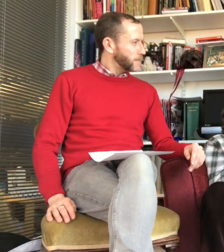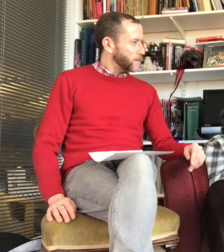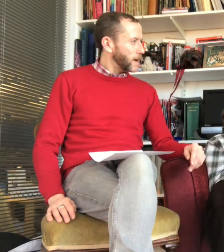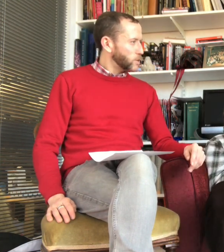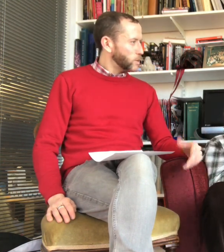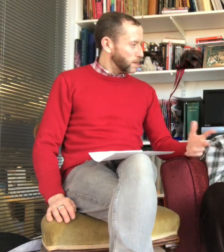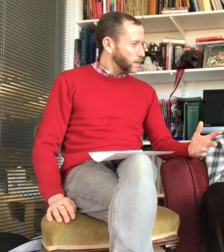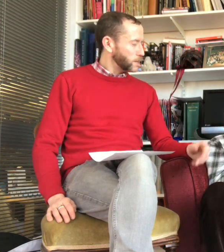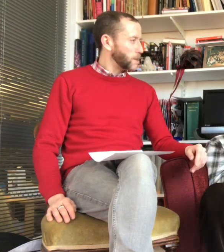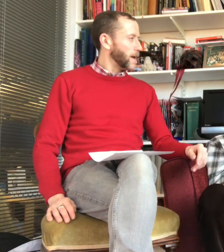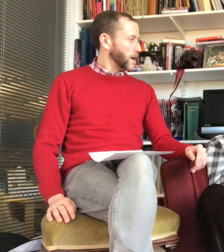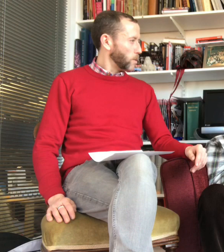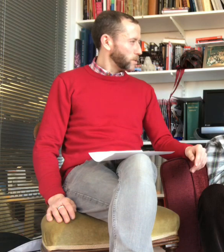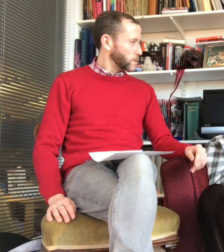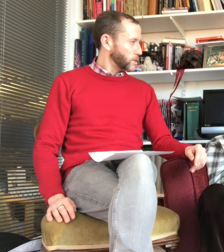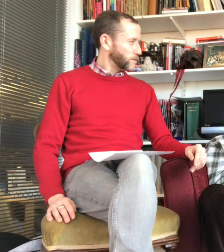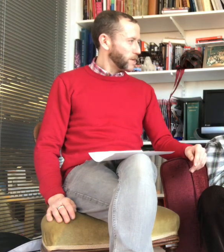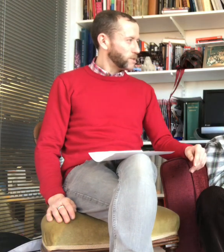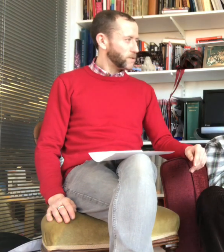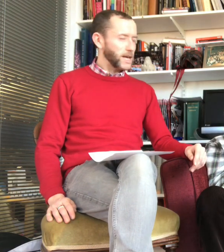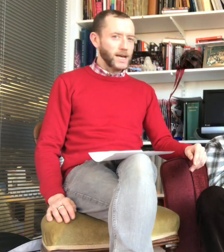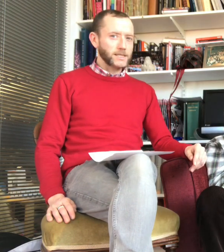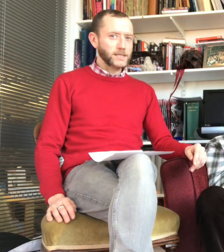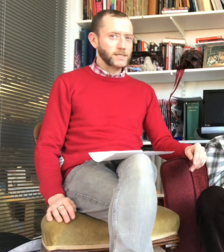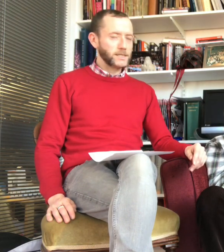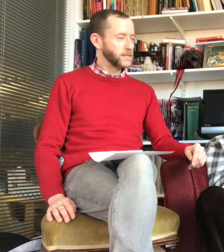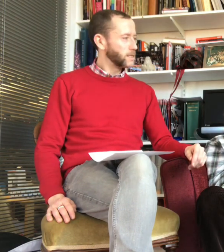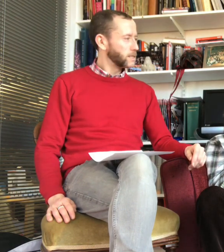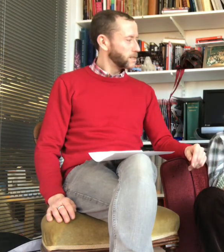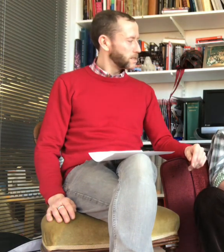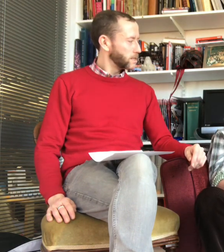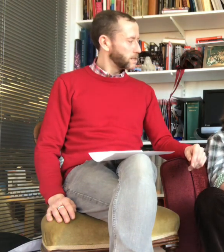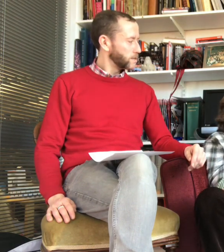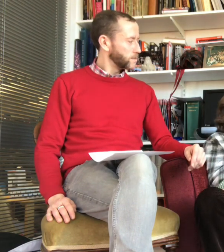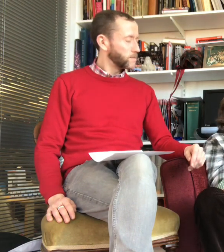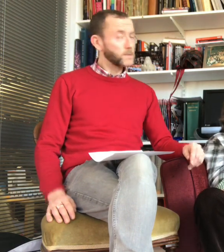a Deaf actor within this play? What was the motivation for that?